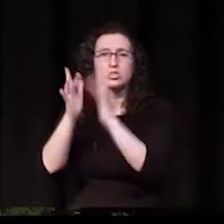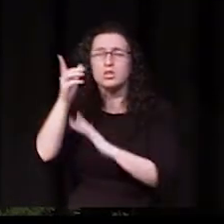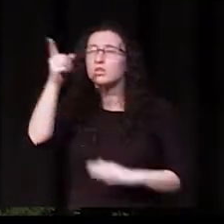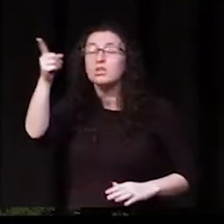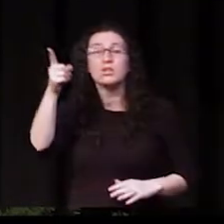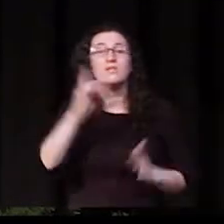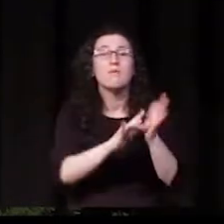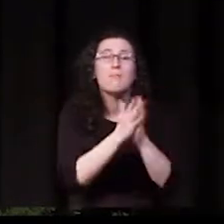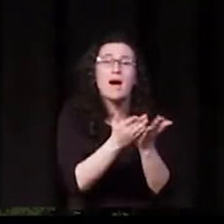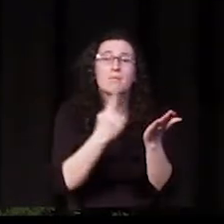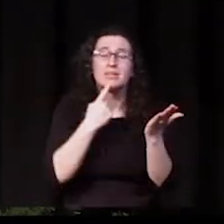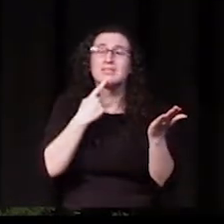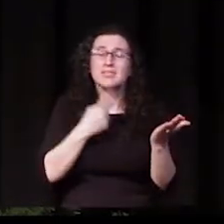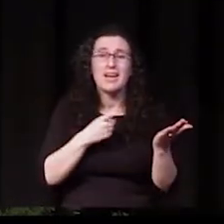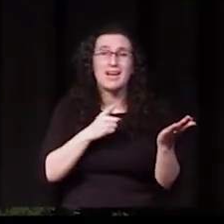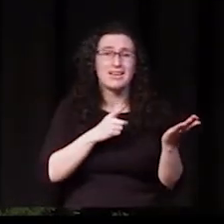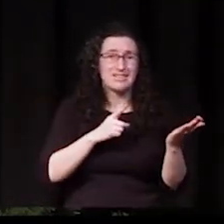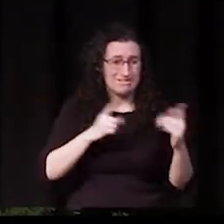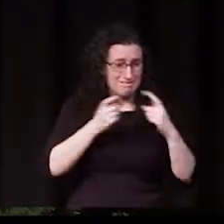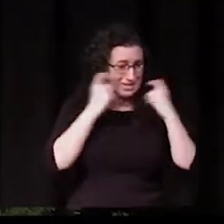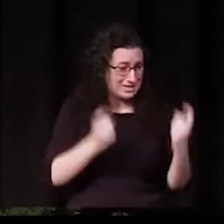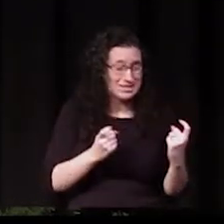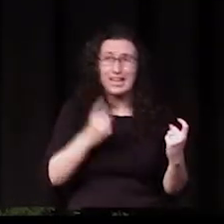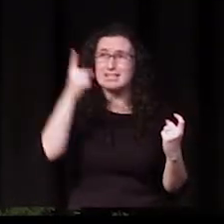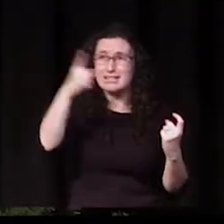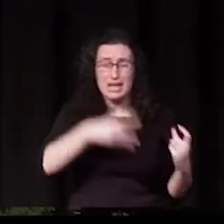that He took his sins upon Himself.